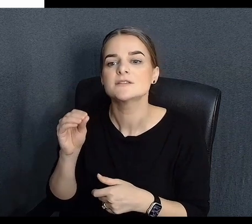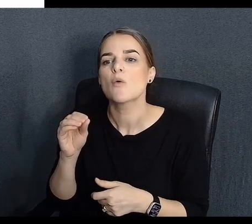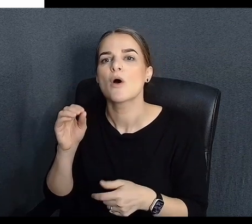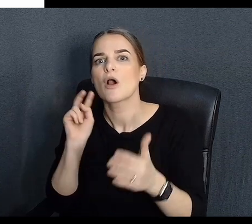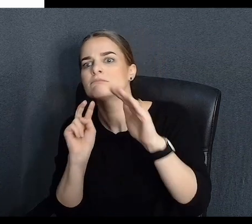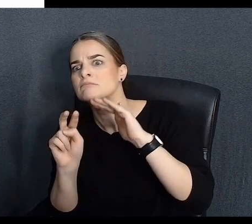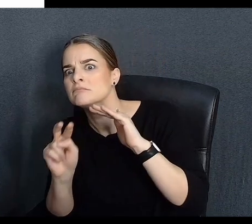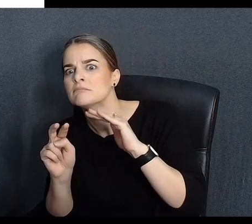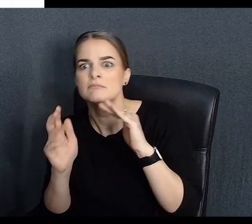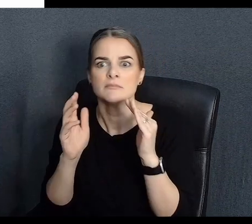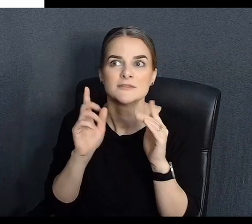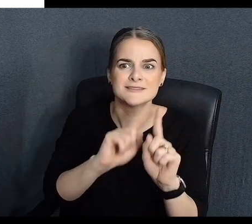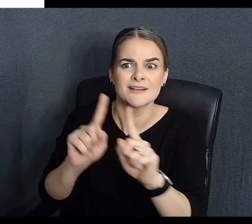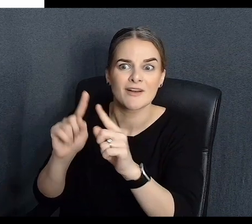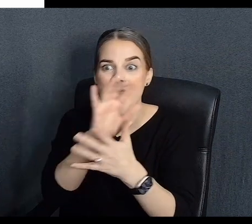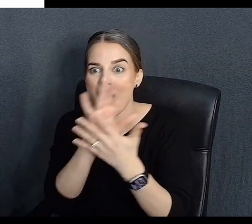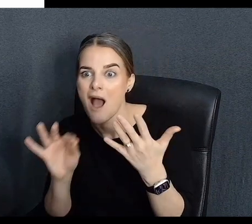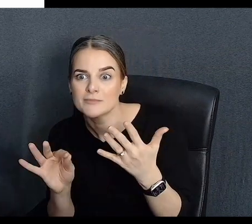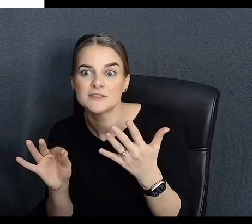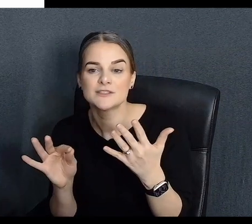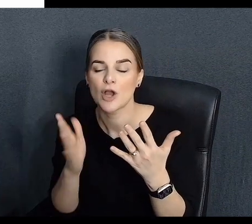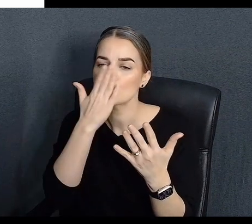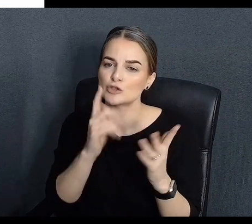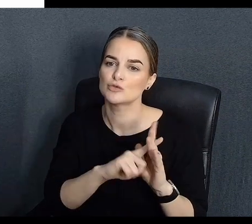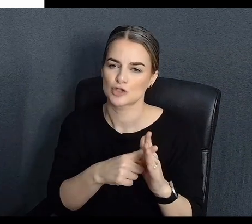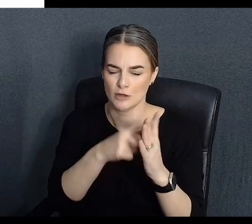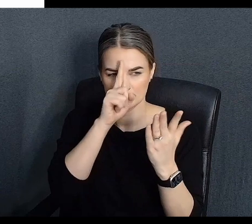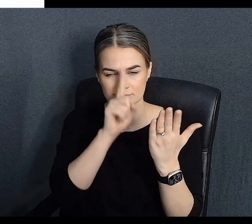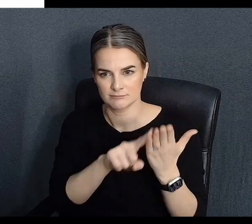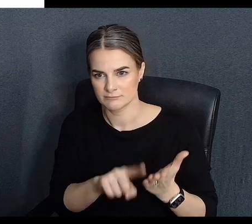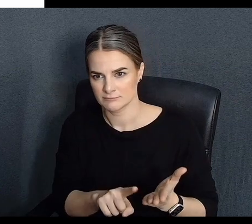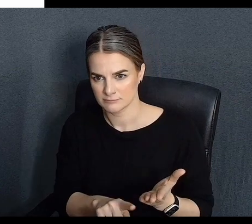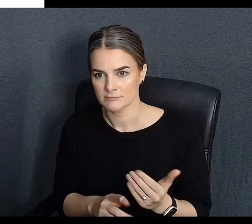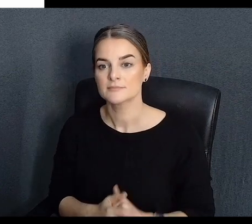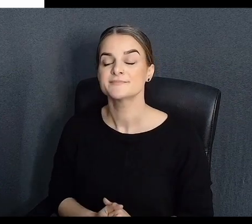is usually a good plan to start. And then you need to apply to those funding sources.